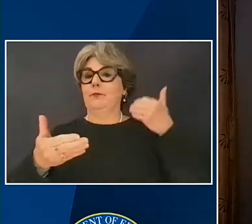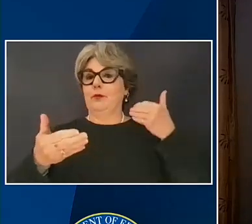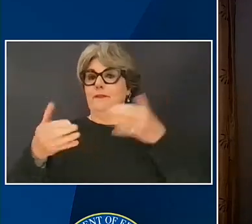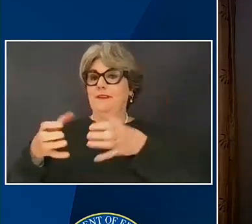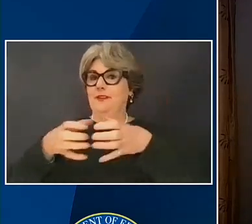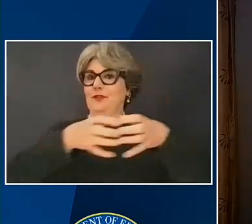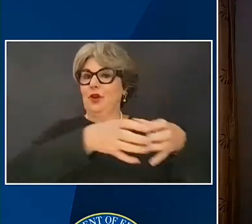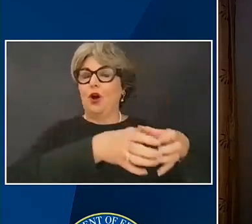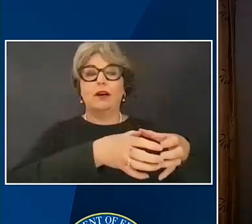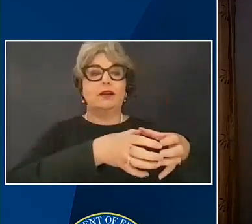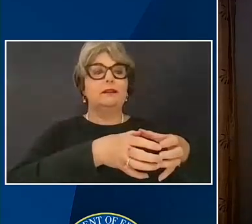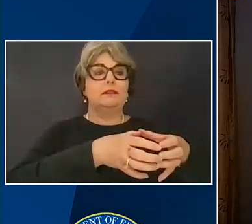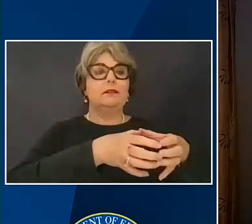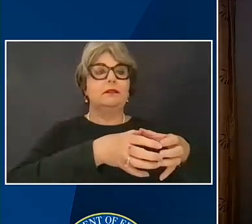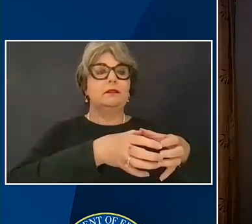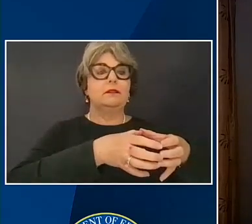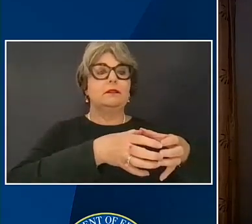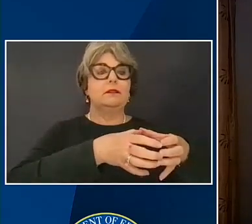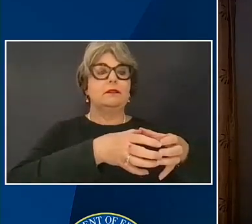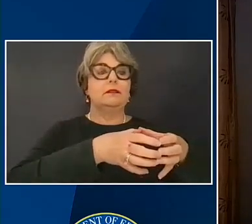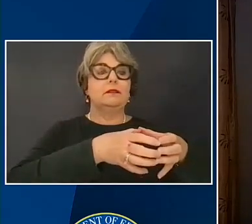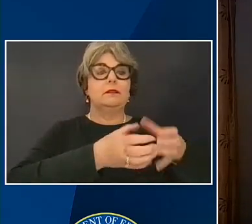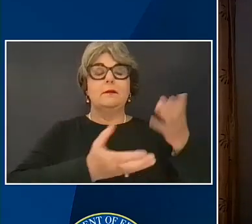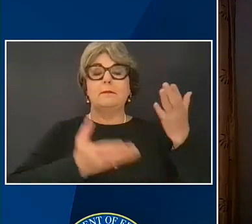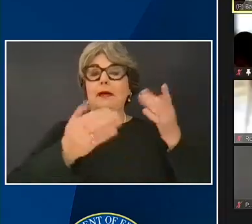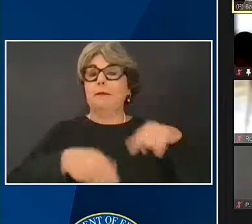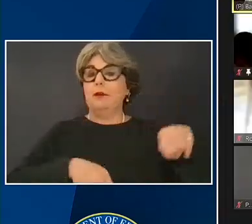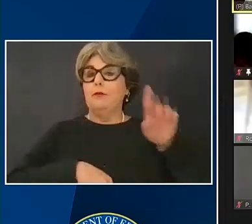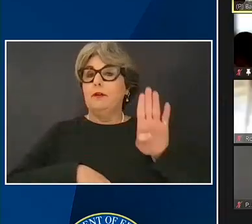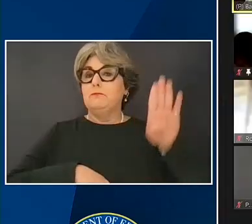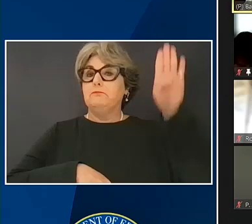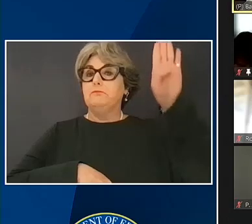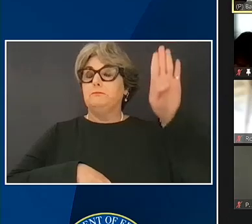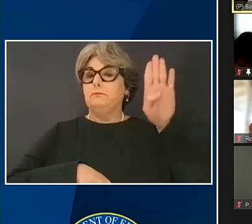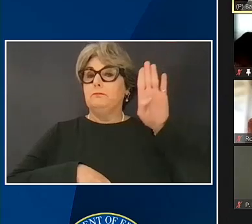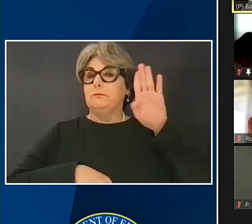They can just raise their hands, maybe to self-identify for your convenience.